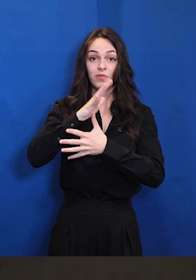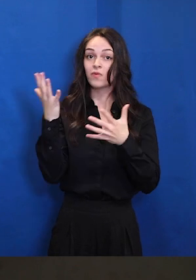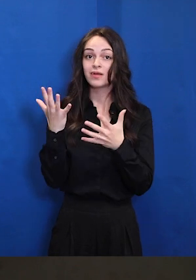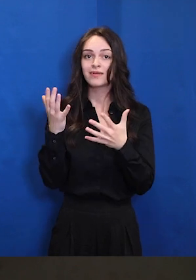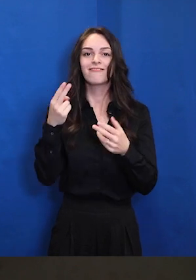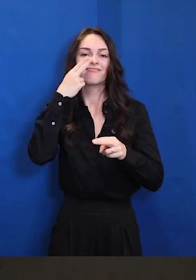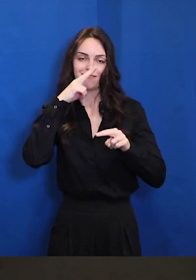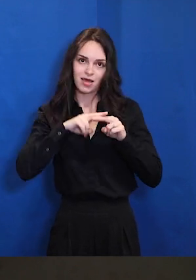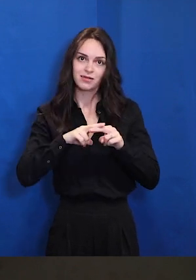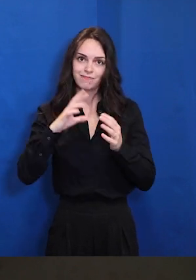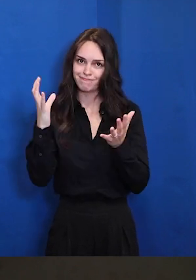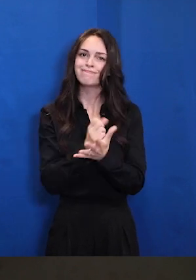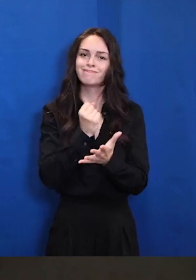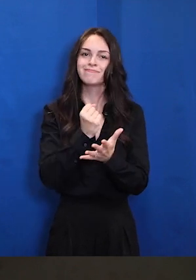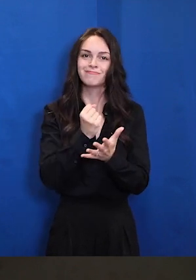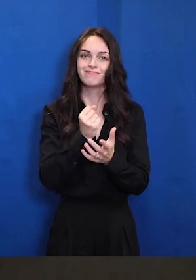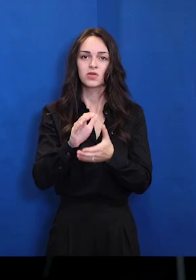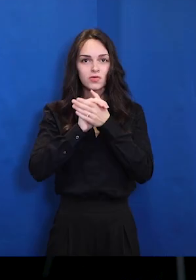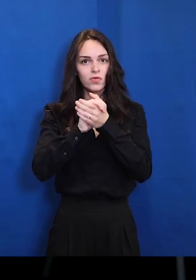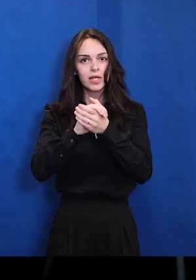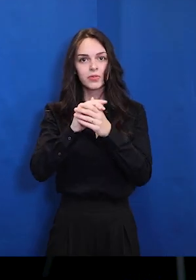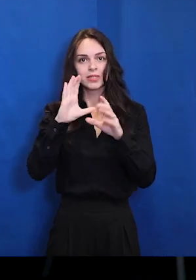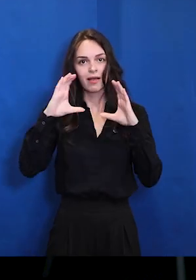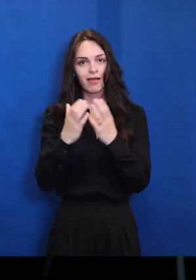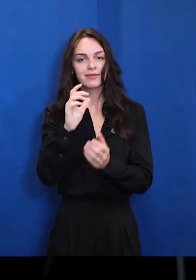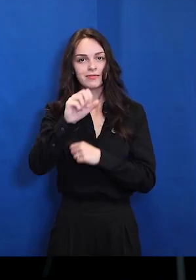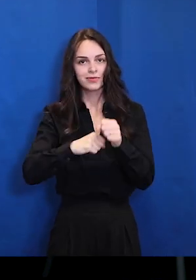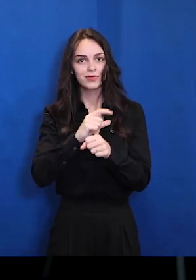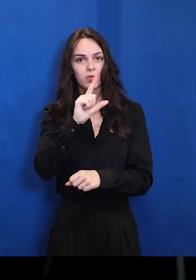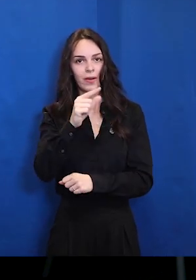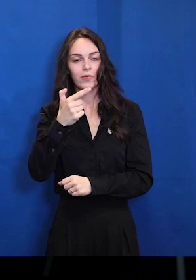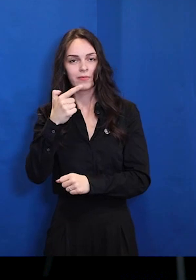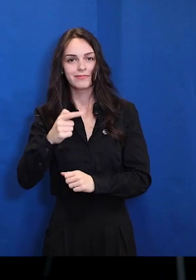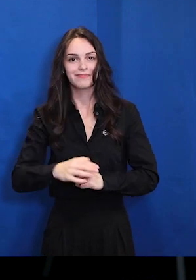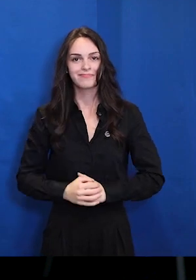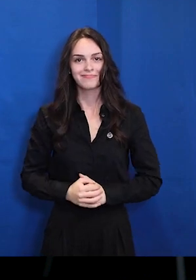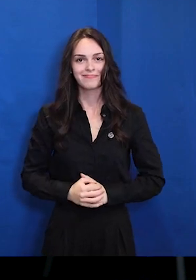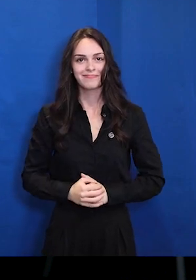And most importantly, have fun. You deserve it! Congratulations Class of 2021!